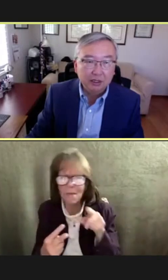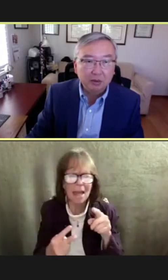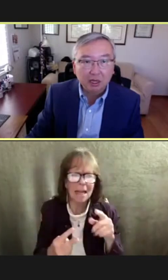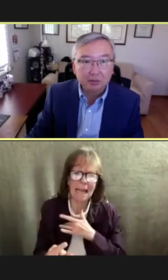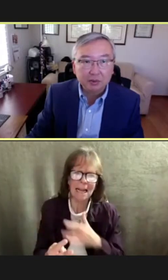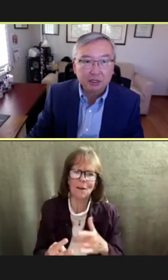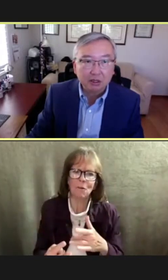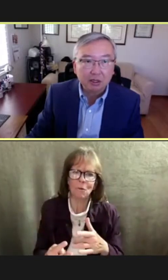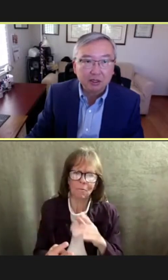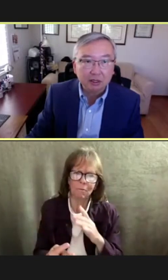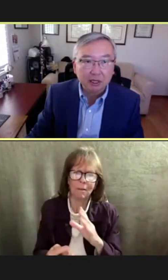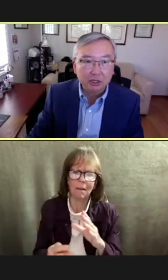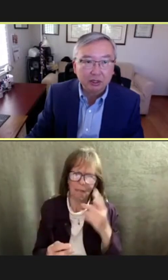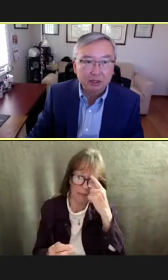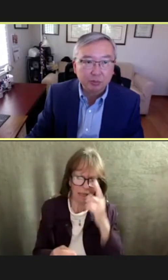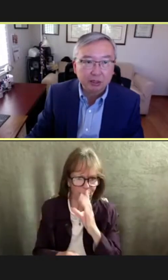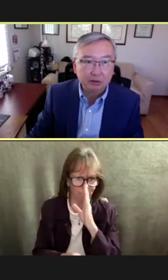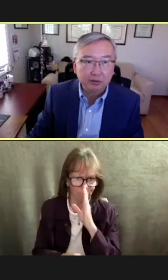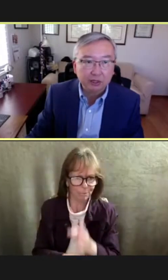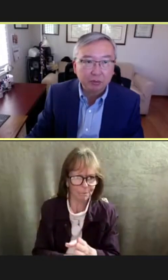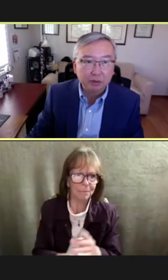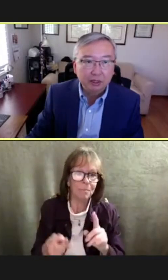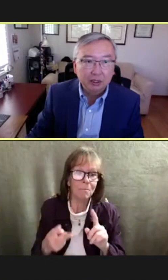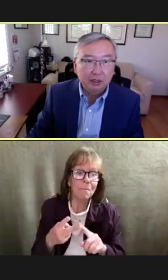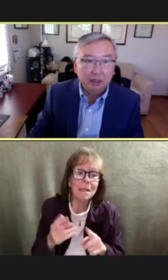And sometimes, e-consultation is better for them.